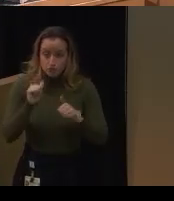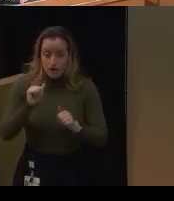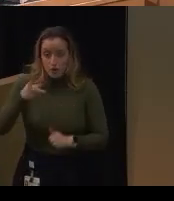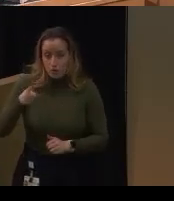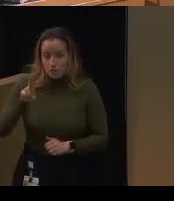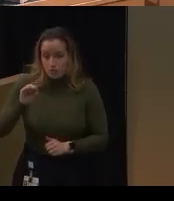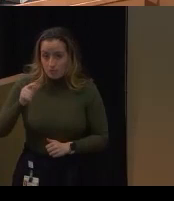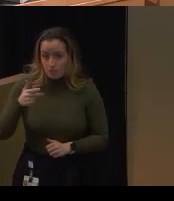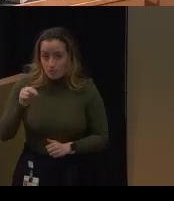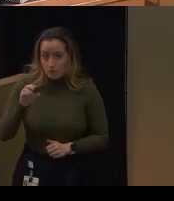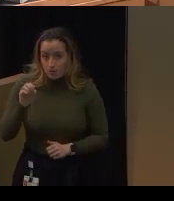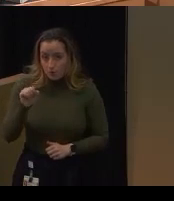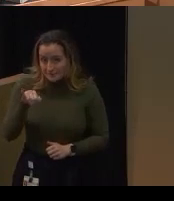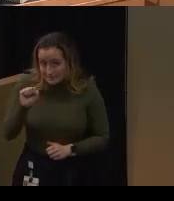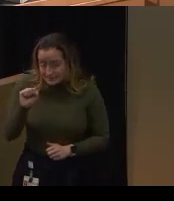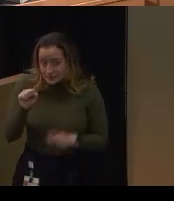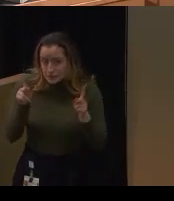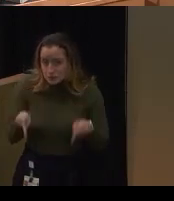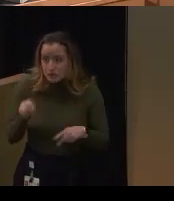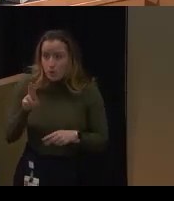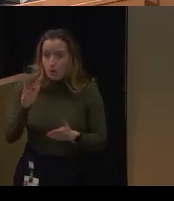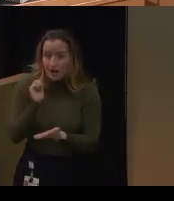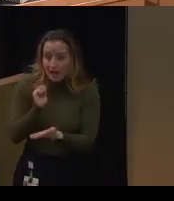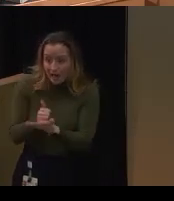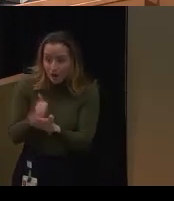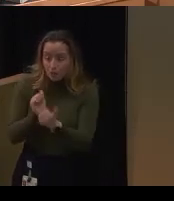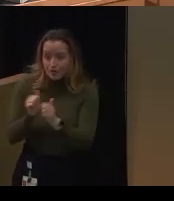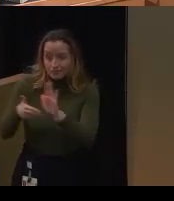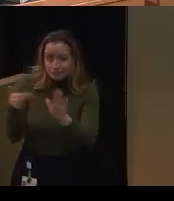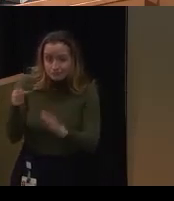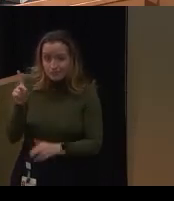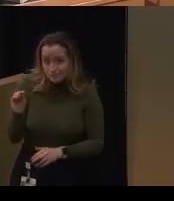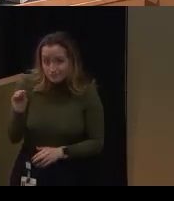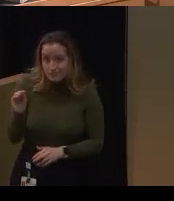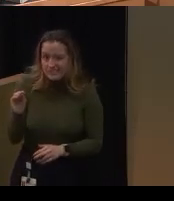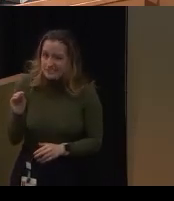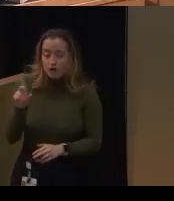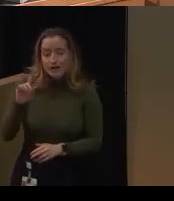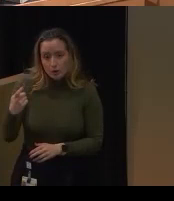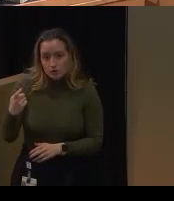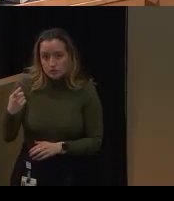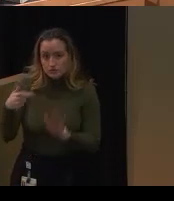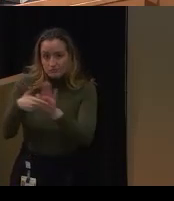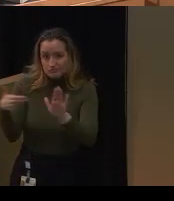outcome or Aid and diagnoses at least right now for a whole number of reasons I mean if